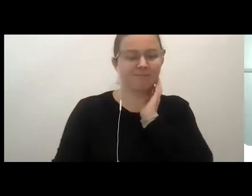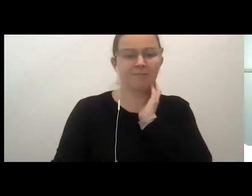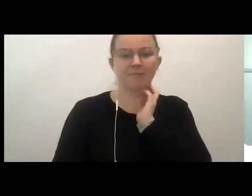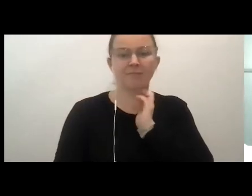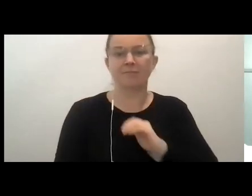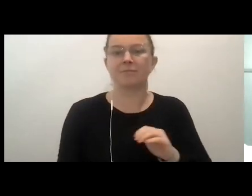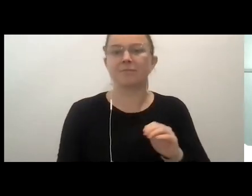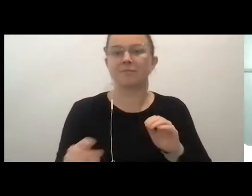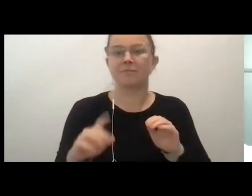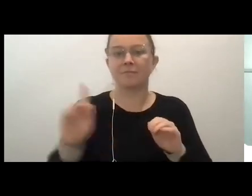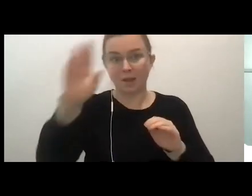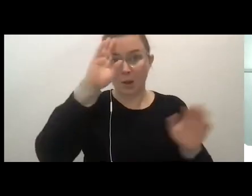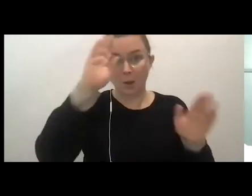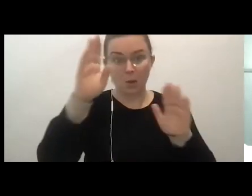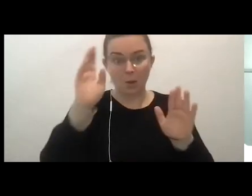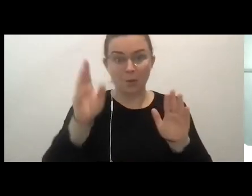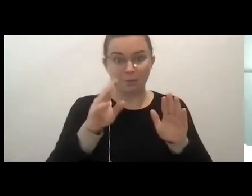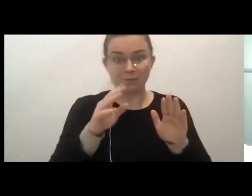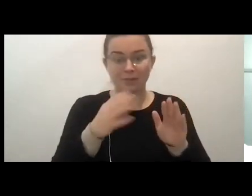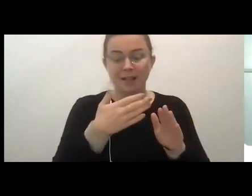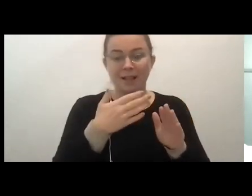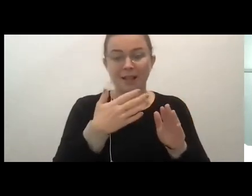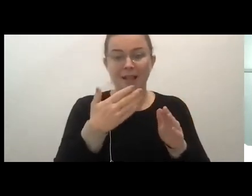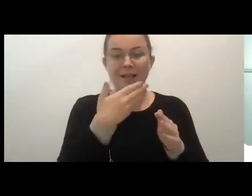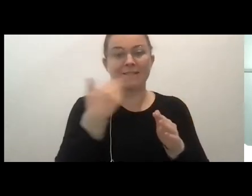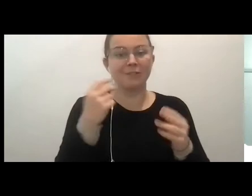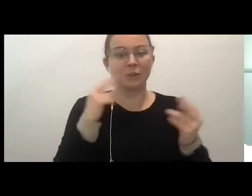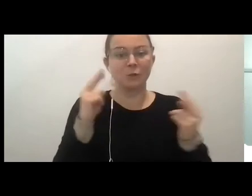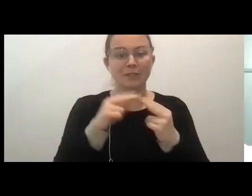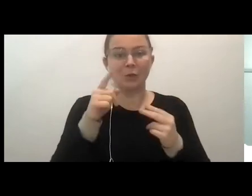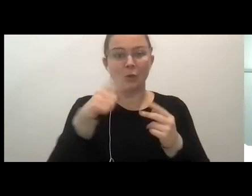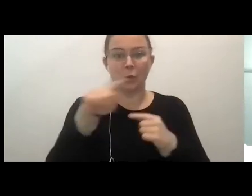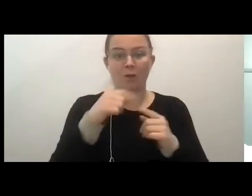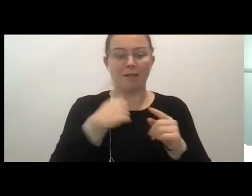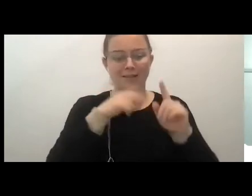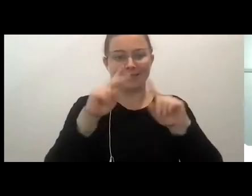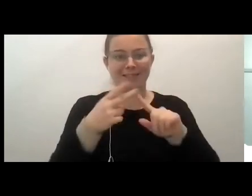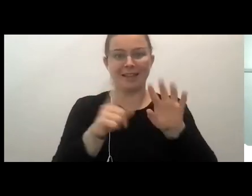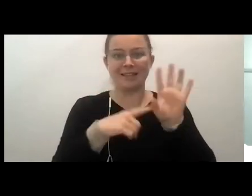Lovely to see you tonight at our second Yarn Night. My name is